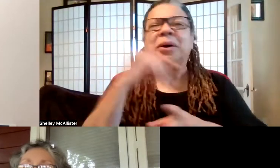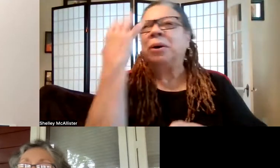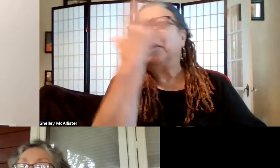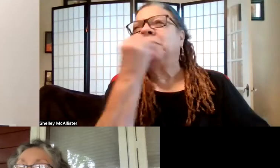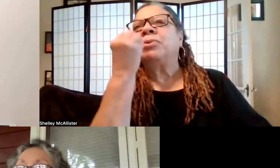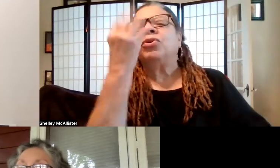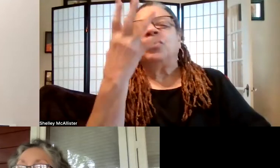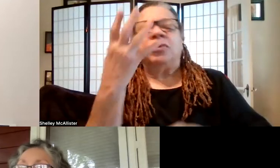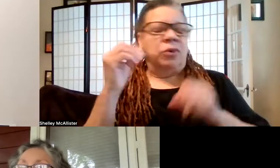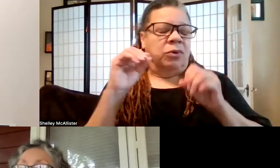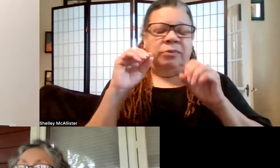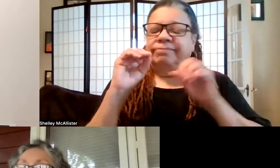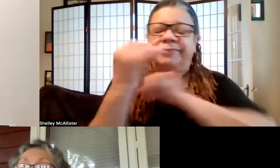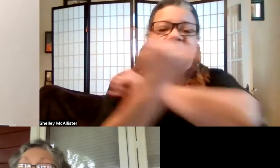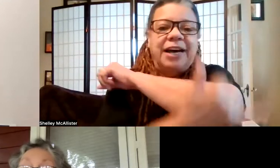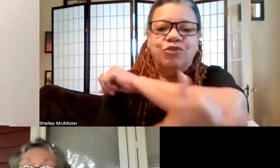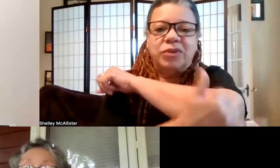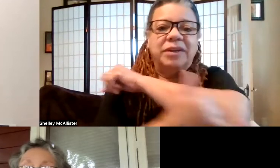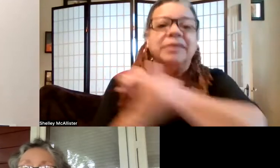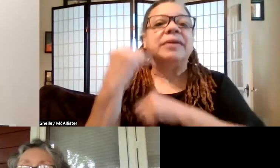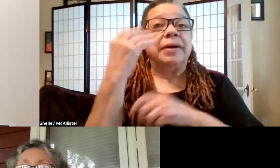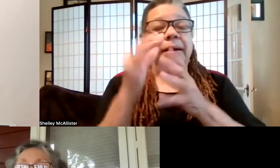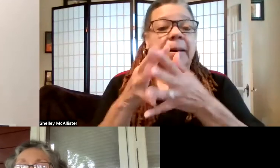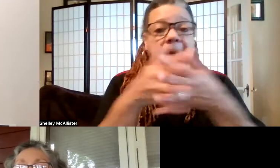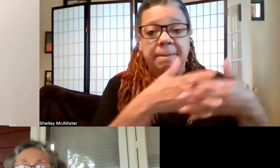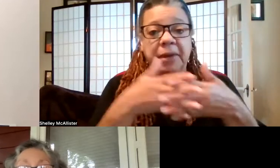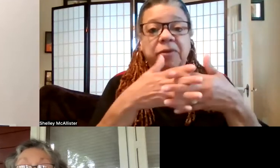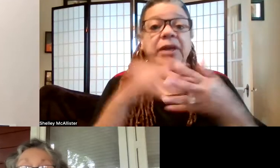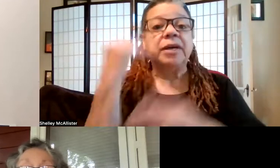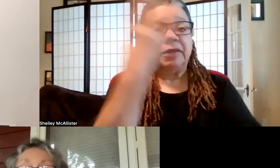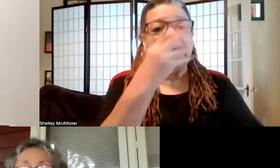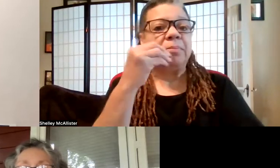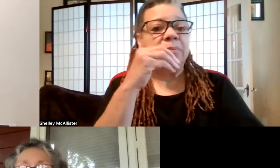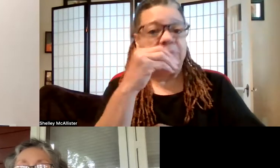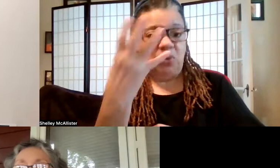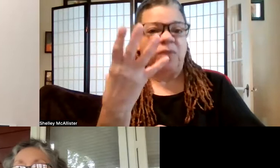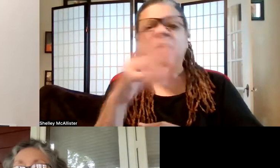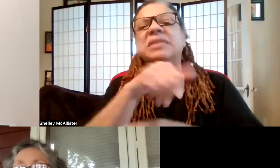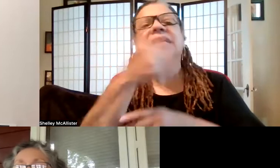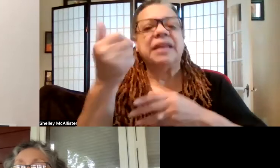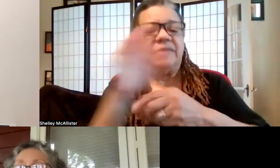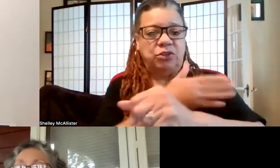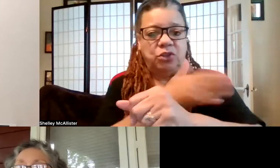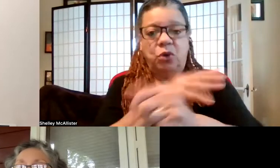Another beautiful patriotic song, "America the Beautiful," which most of us grew up with, opens and states: